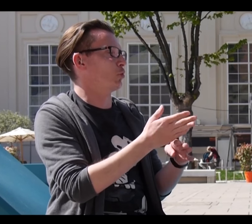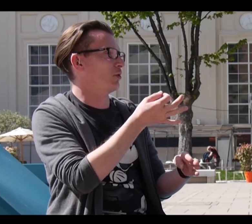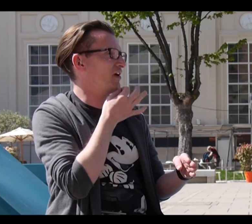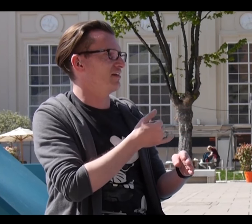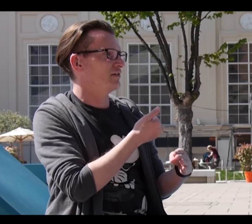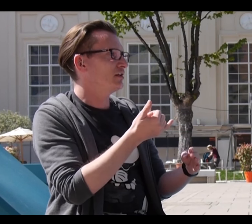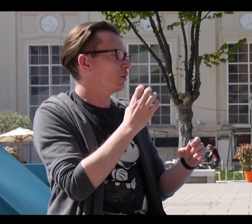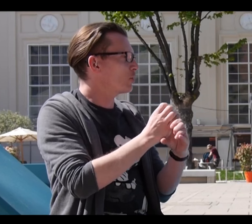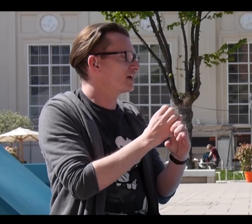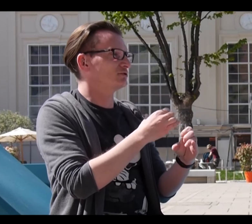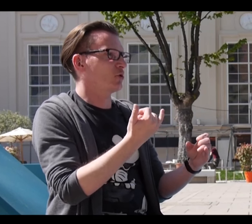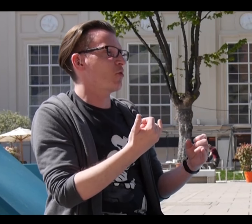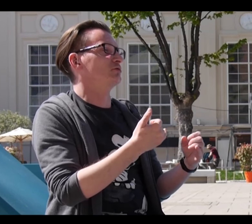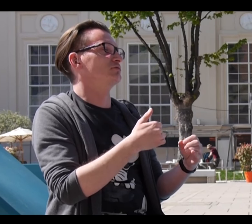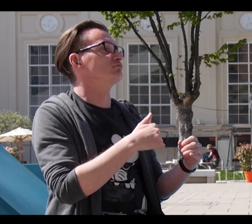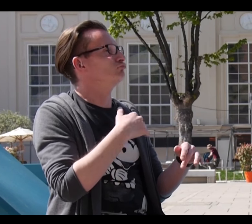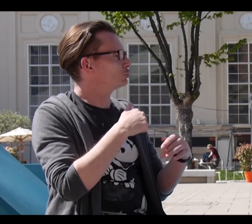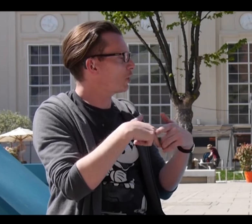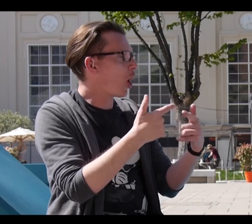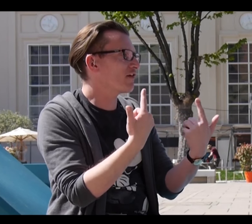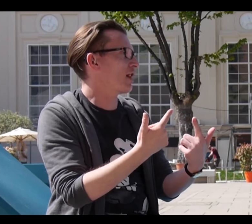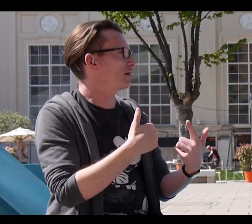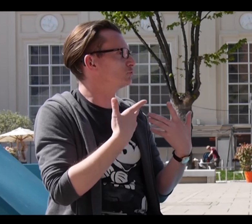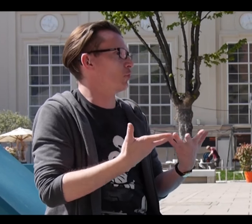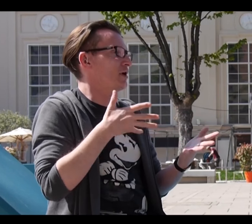that hearing people are very interested, how communication with me can work